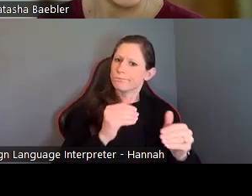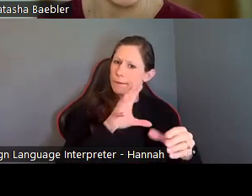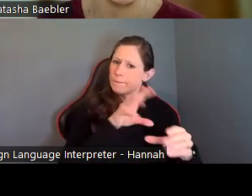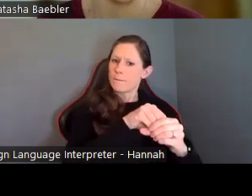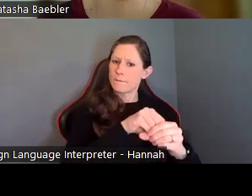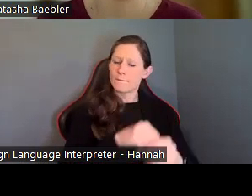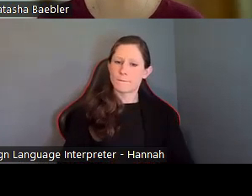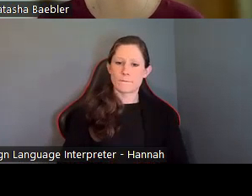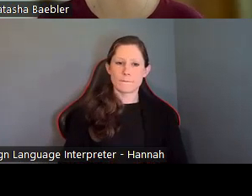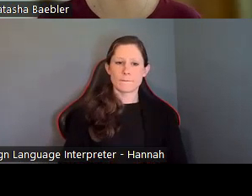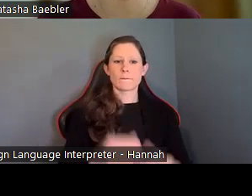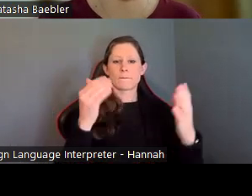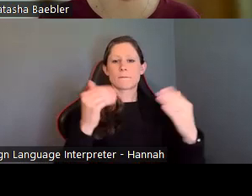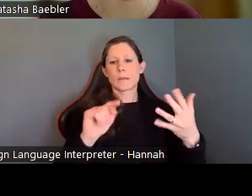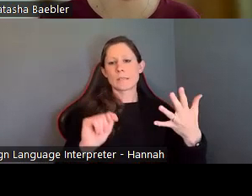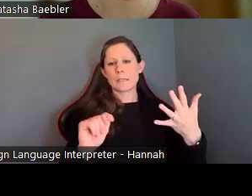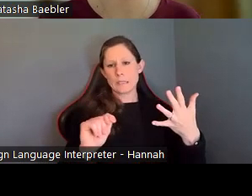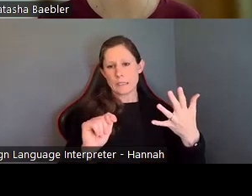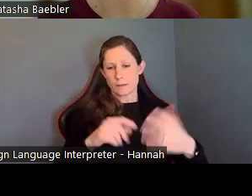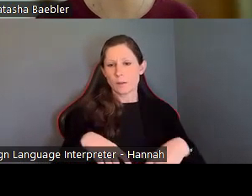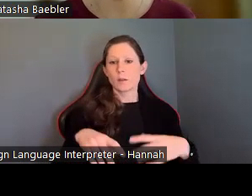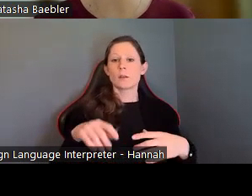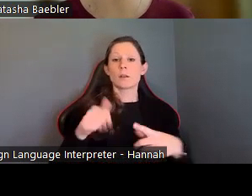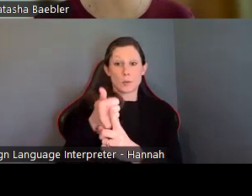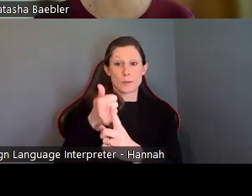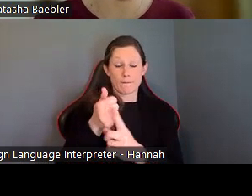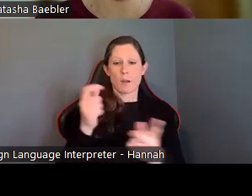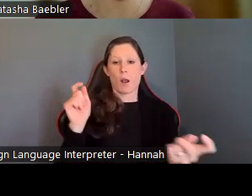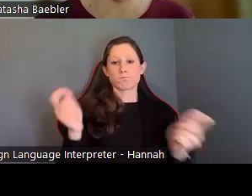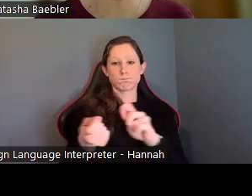T -- transform yourself. If you are doing the rest of these,